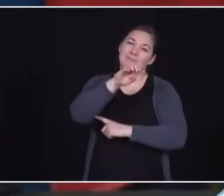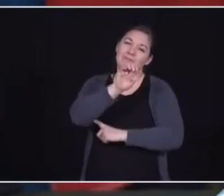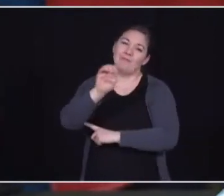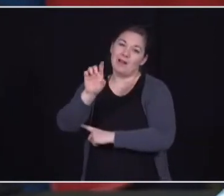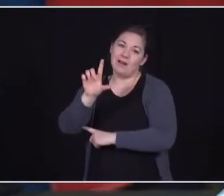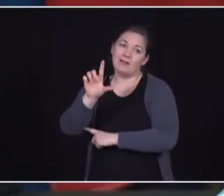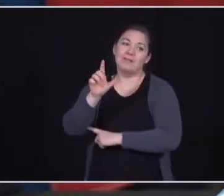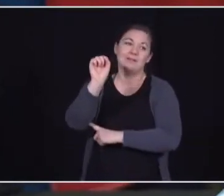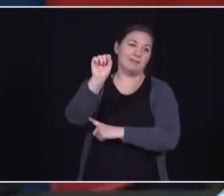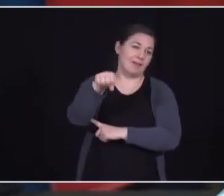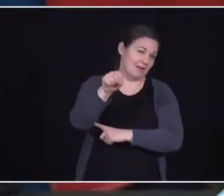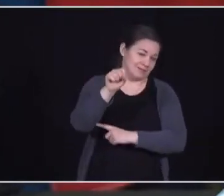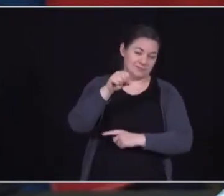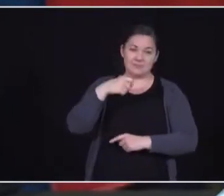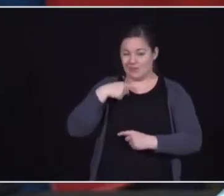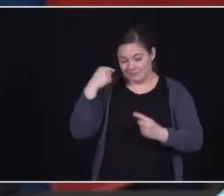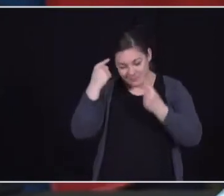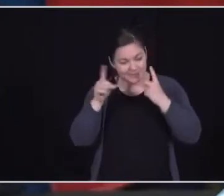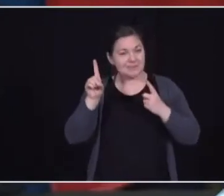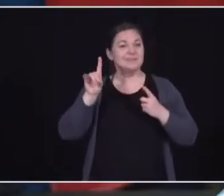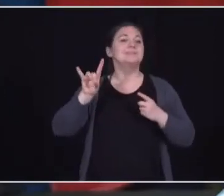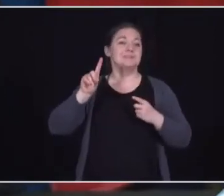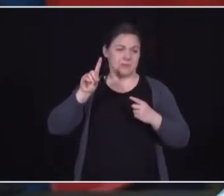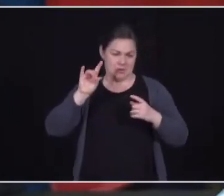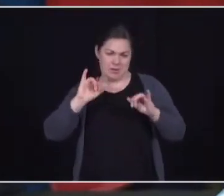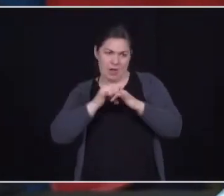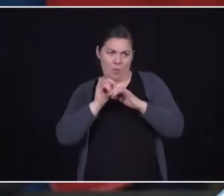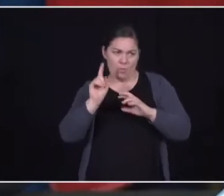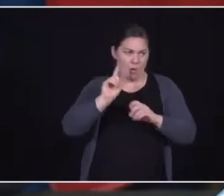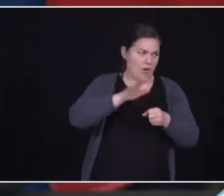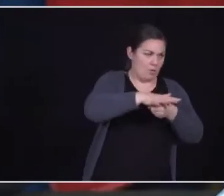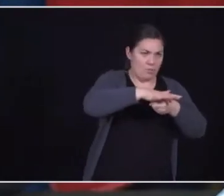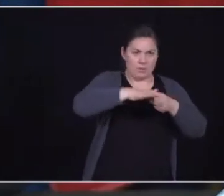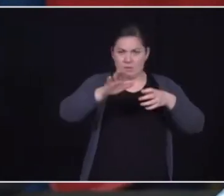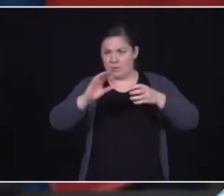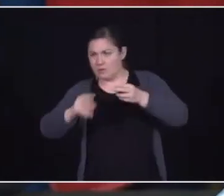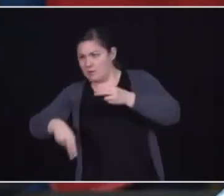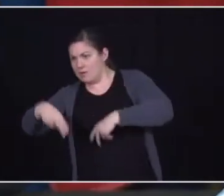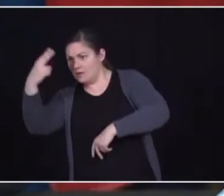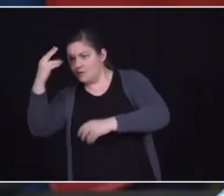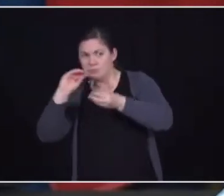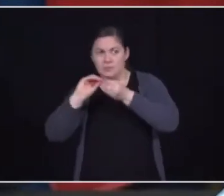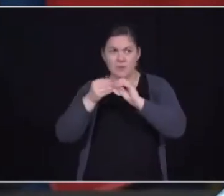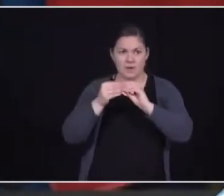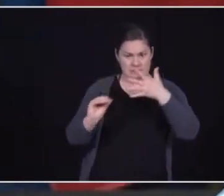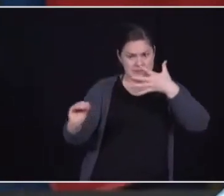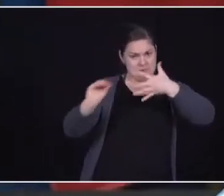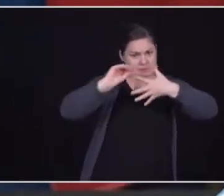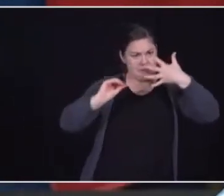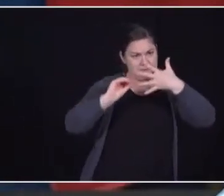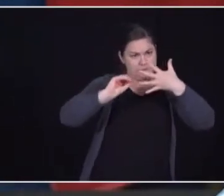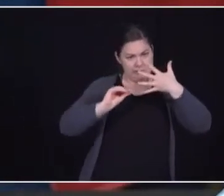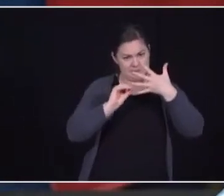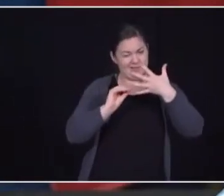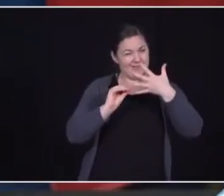the ones that have been particularly affected right now. Brampton being a part of peel. So yes that is a consideration.